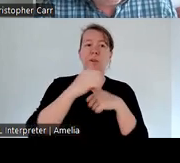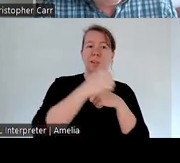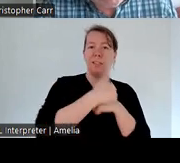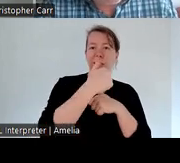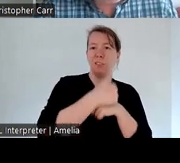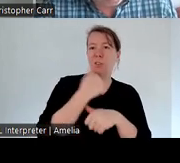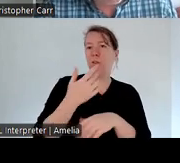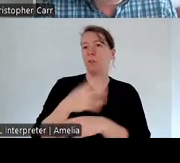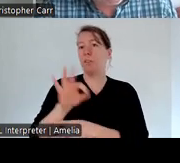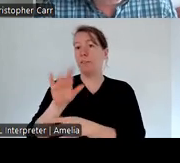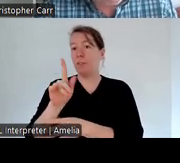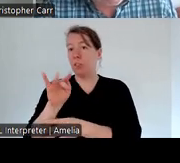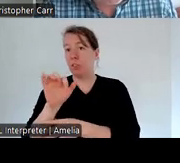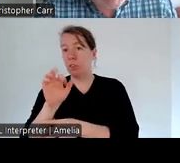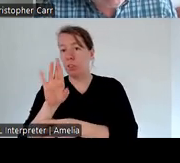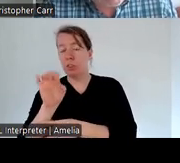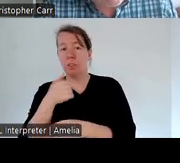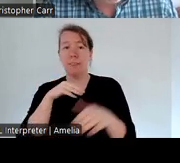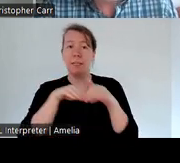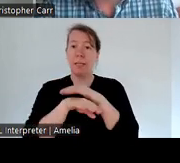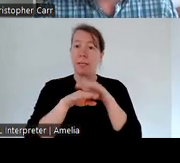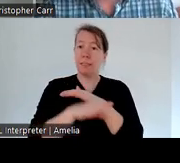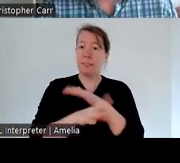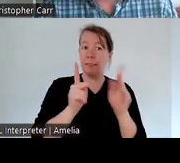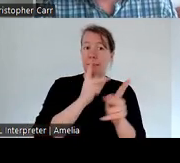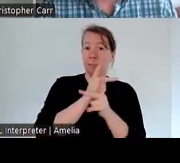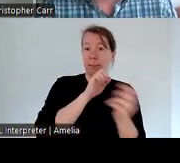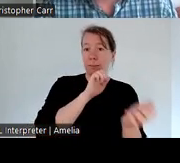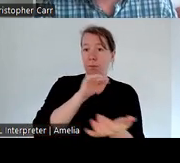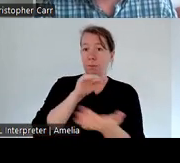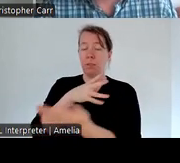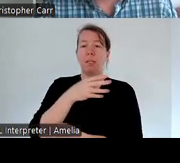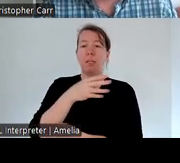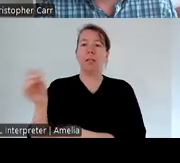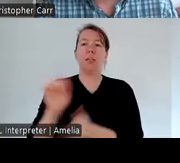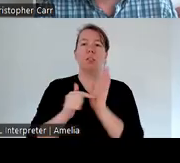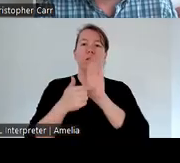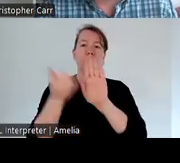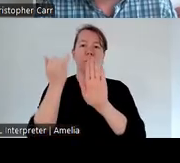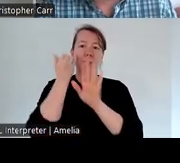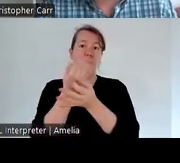access modes, and to signal the presence of a free text accessibility summary.